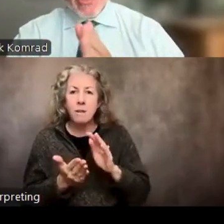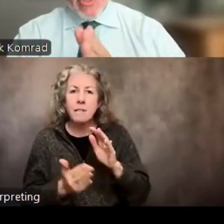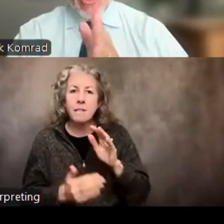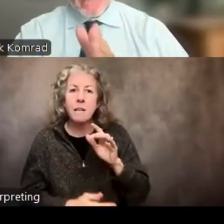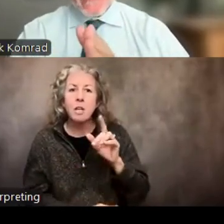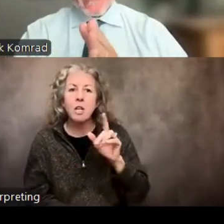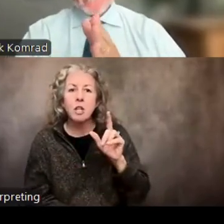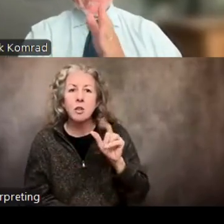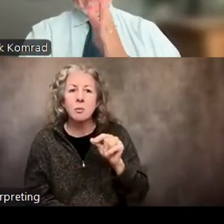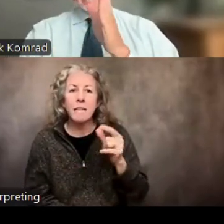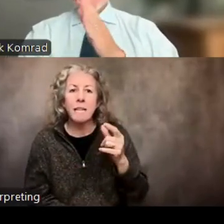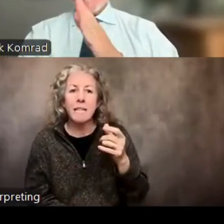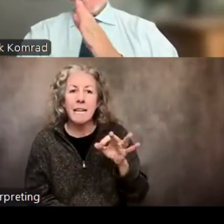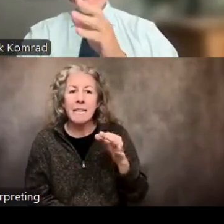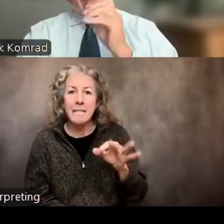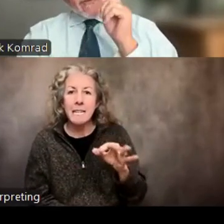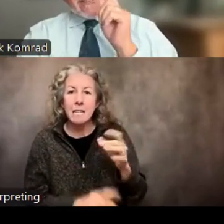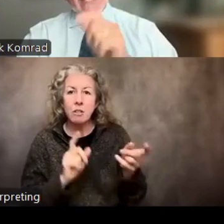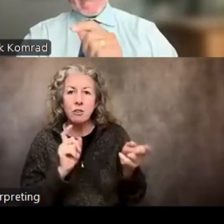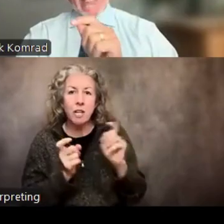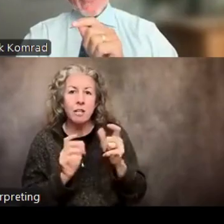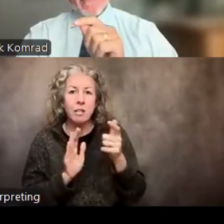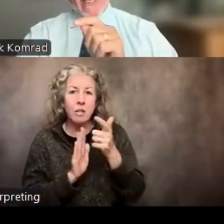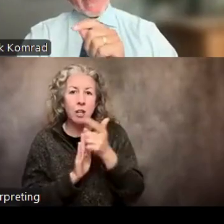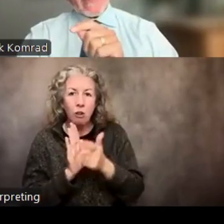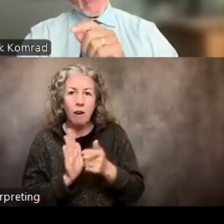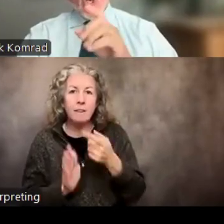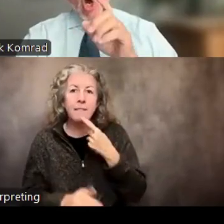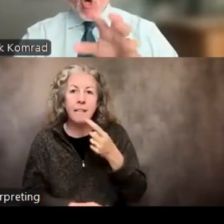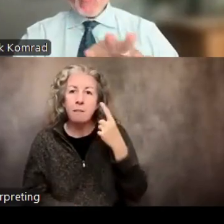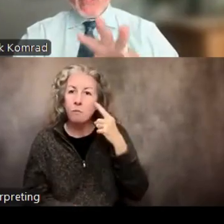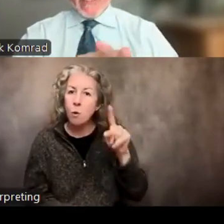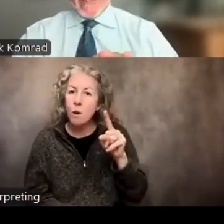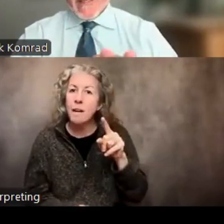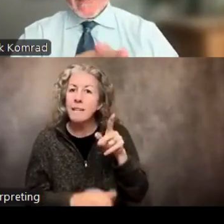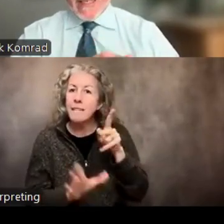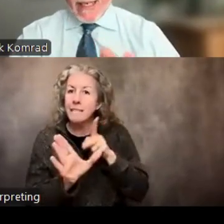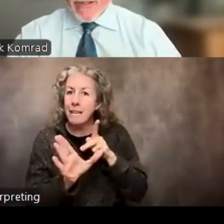law there saying for psychiatric patients, and only psychiatric